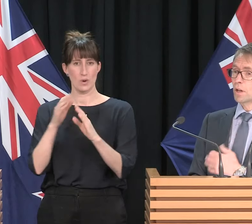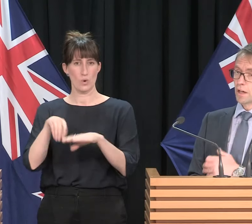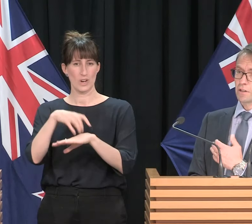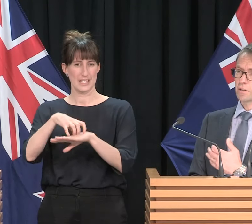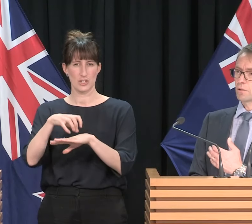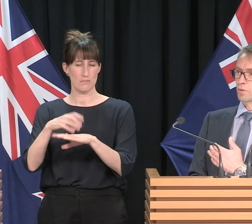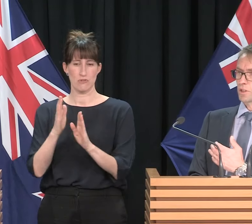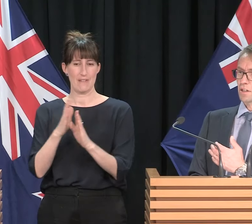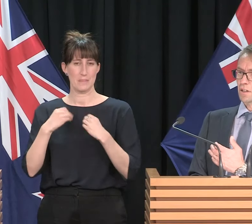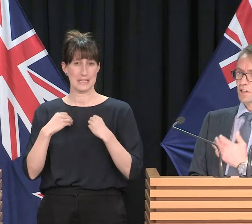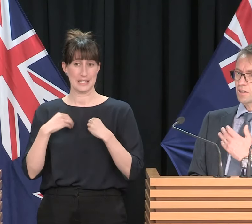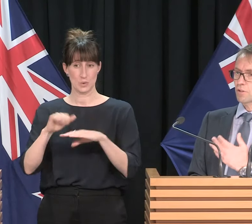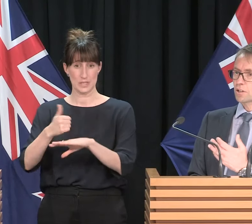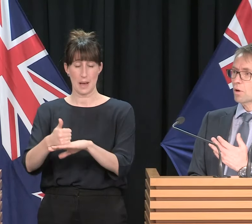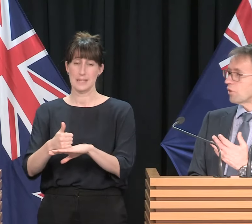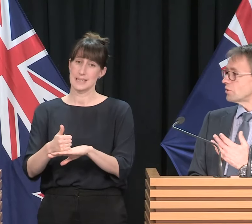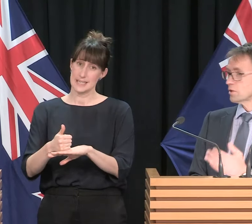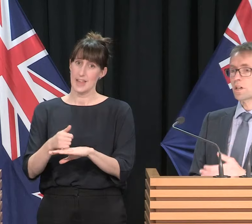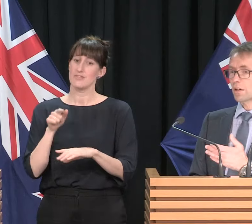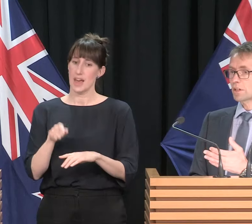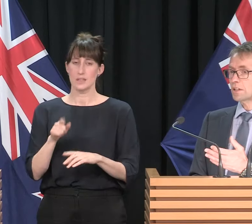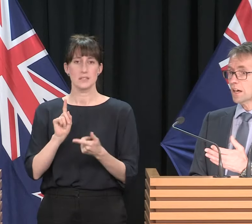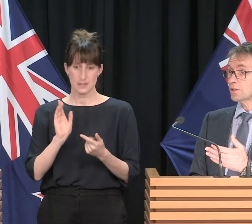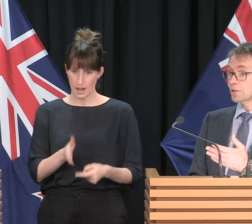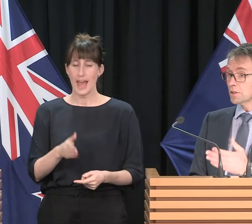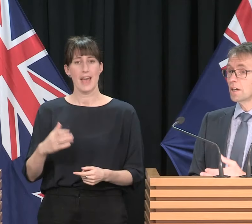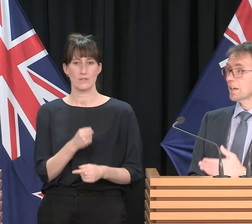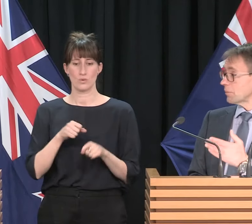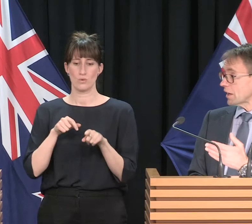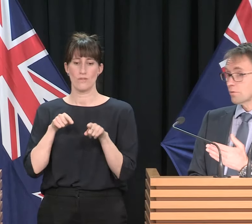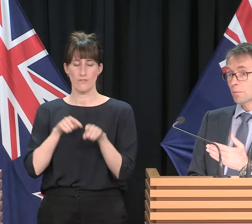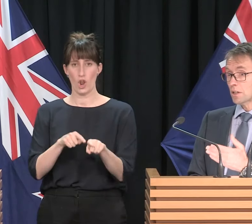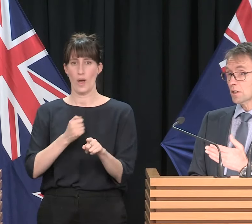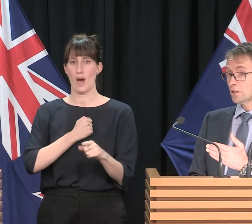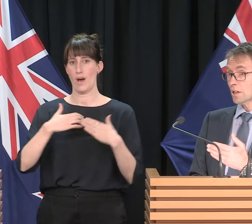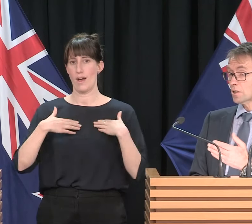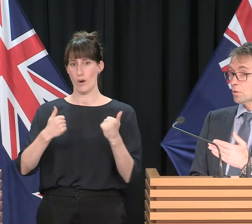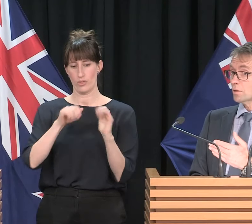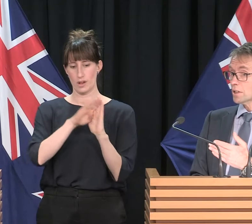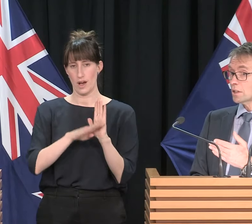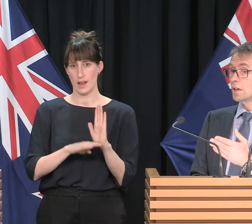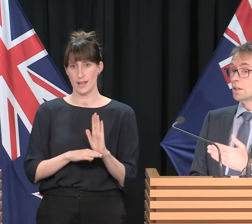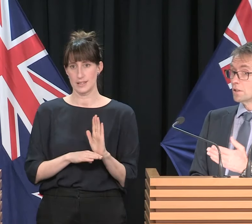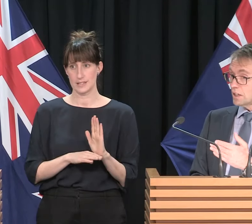preparedness. It's about being ready. It is not about a cause for alarm.